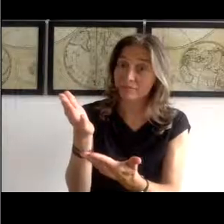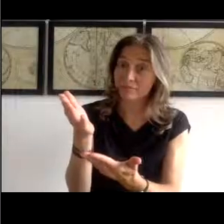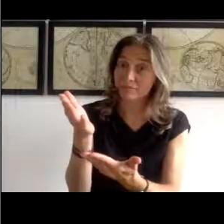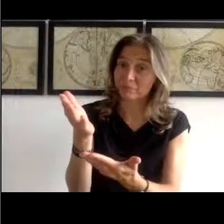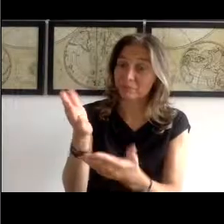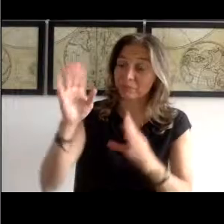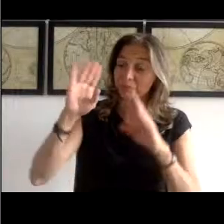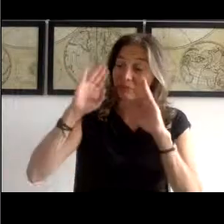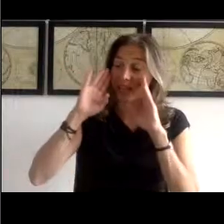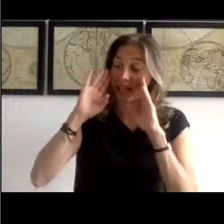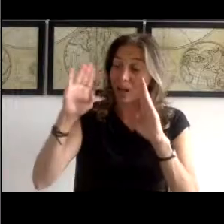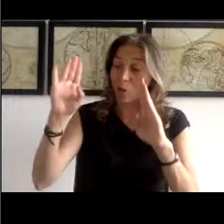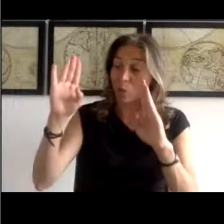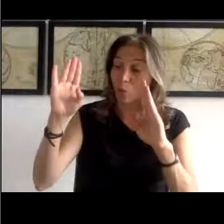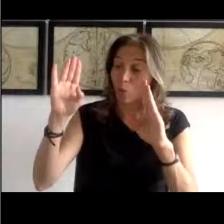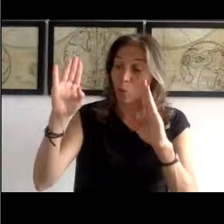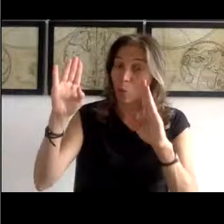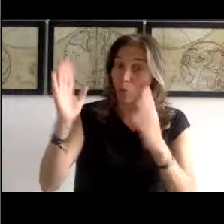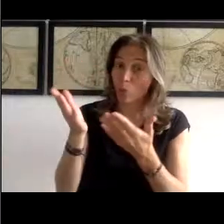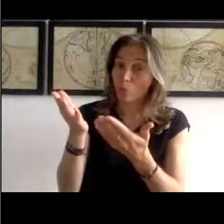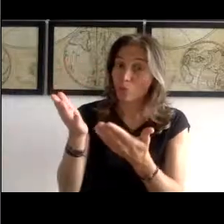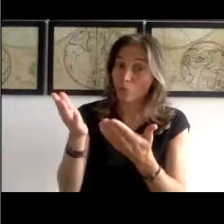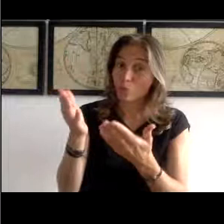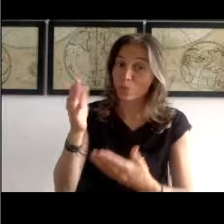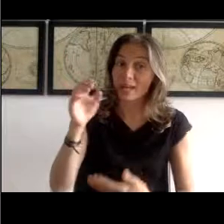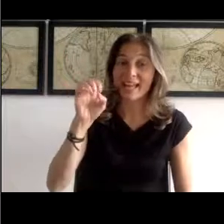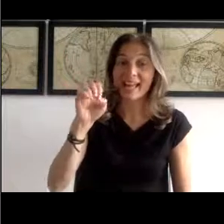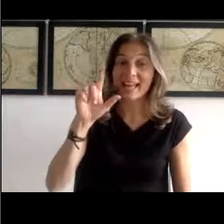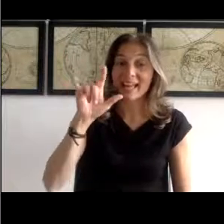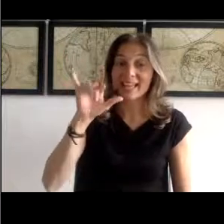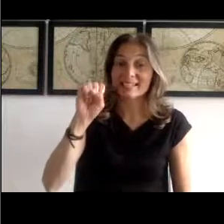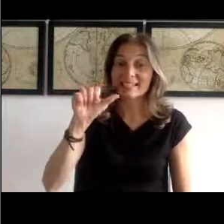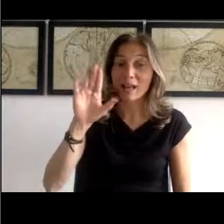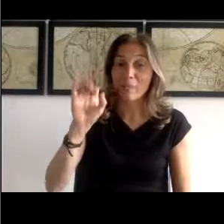that is in charge of you, sometimes you'll go with them